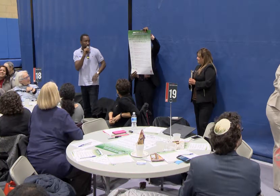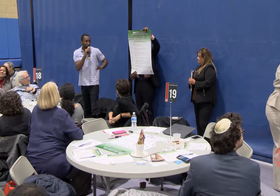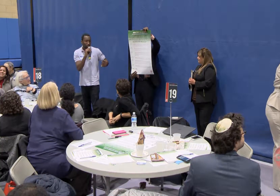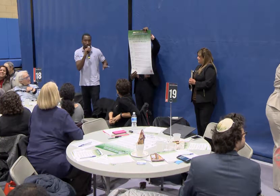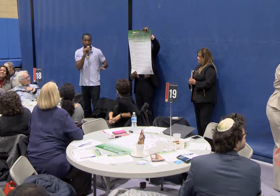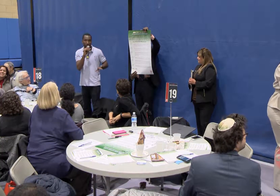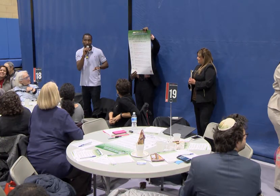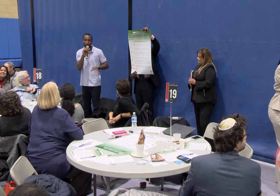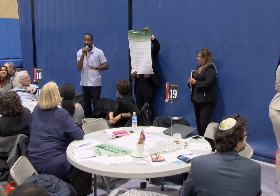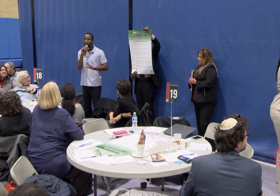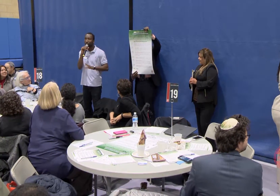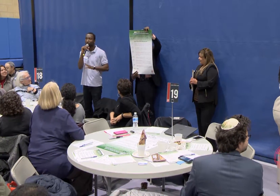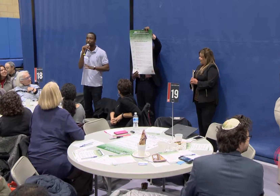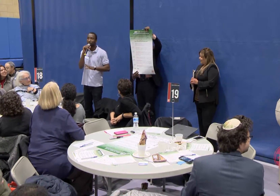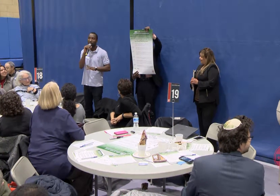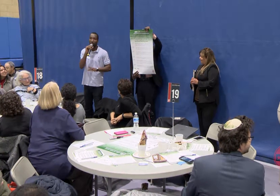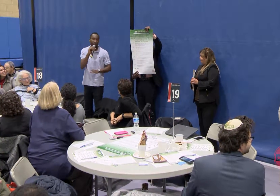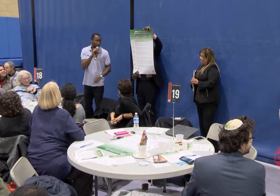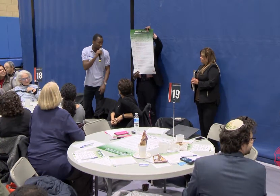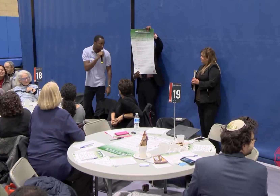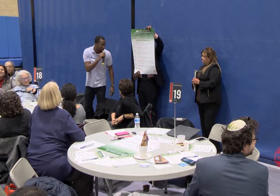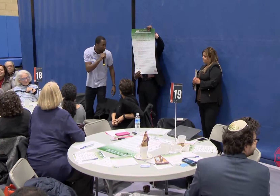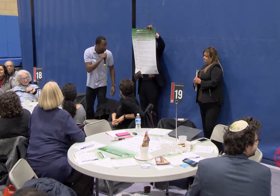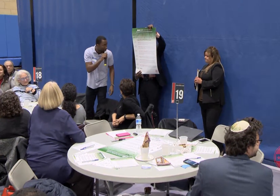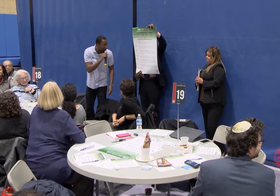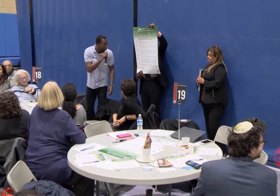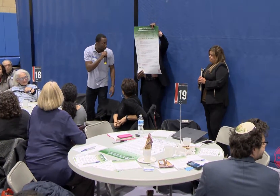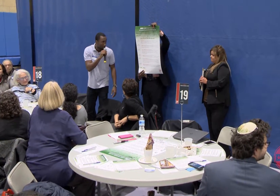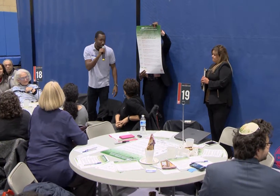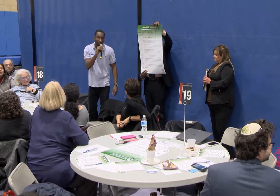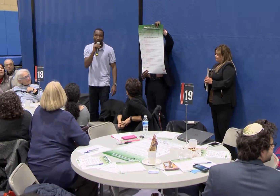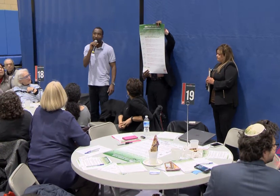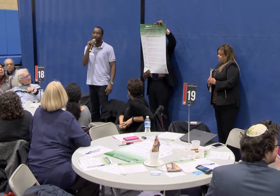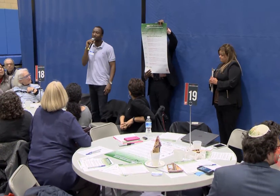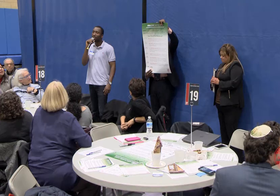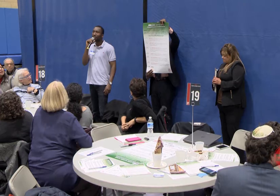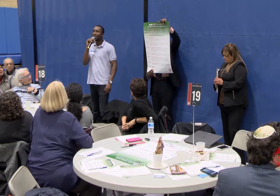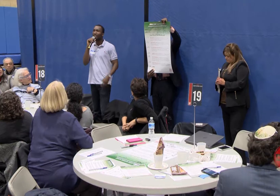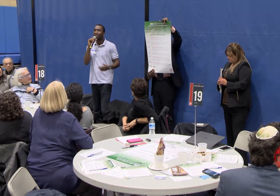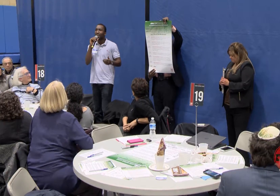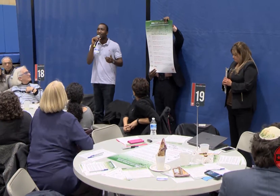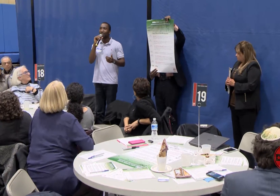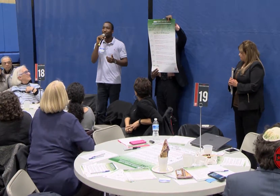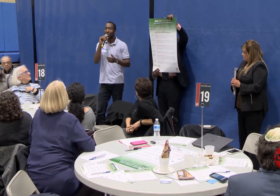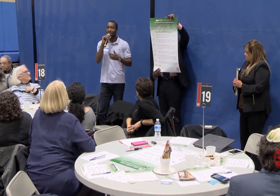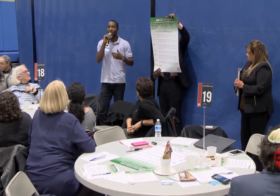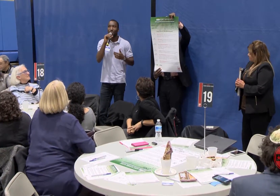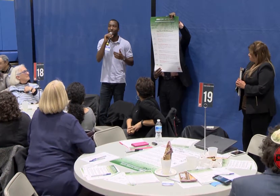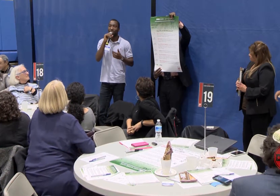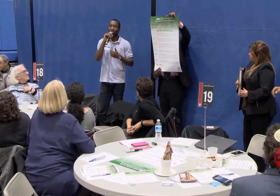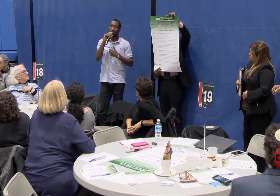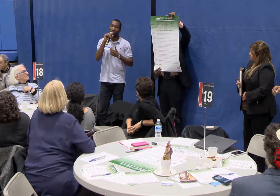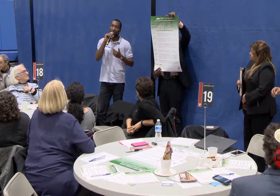ALL OF THOSE WERE GIVEN $14 EACH. AND THEN WE HAVE PUBLIC SAFETY. I DON'T KNOW IF IT IS JUST ME